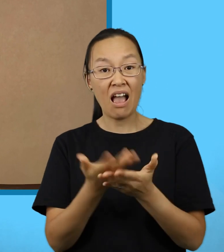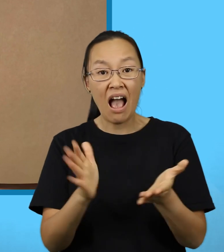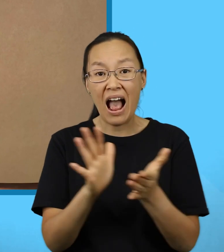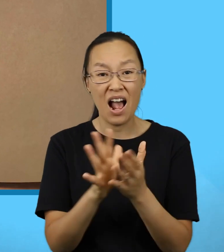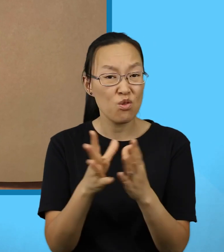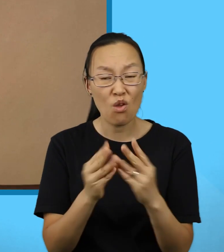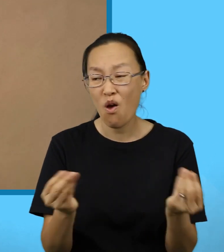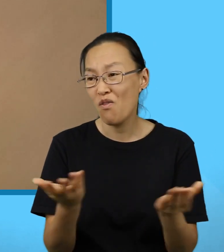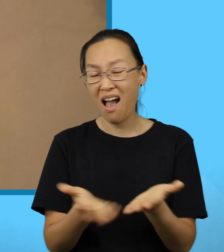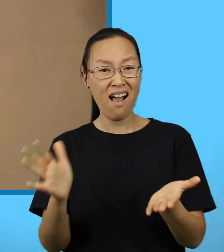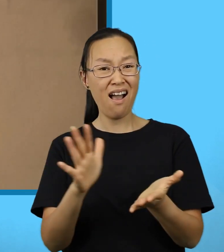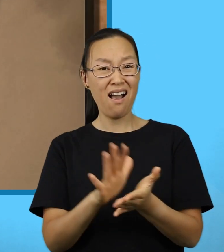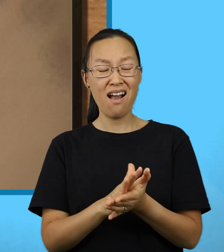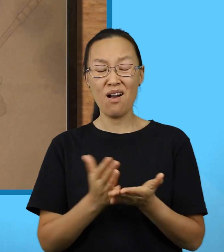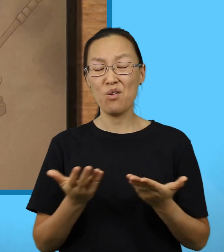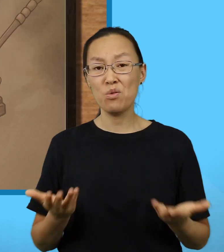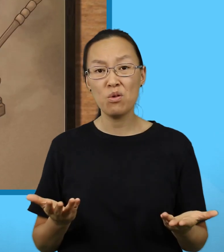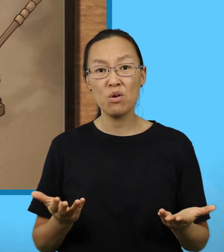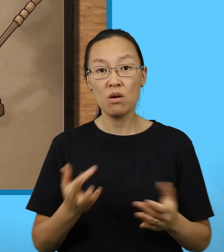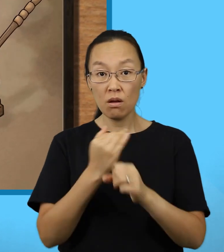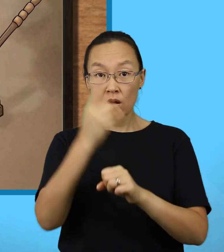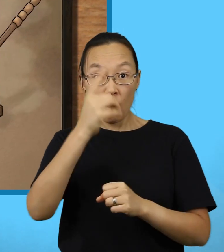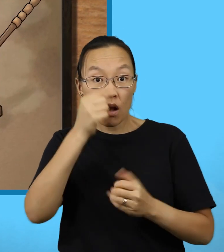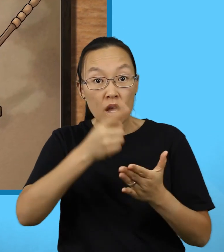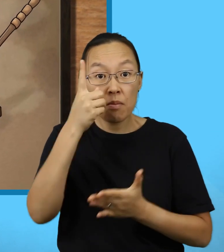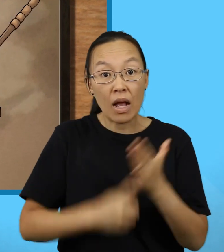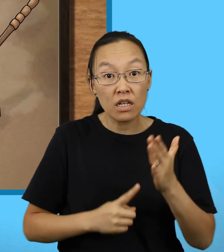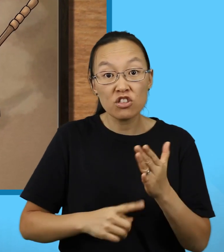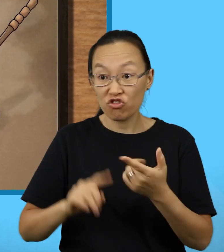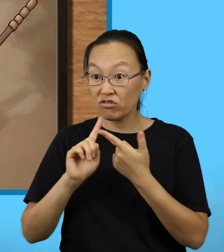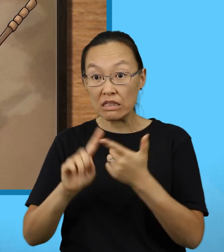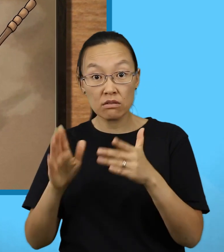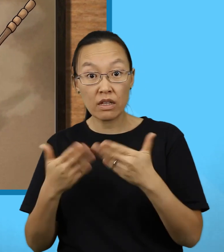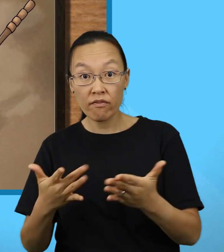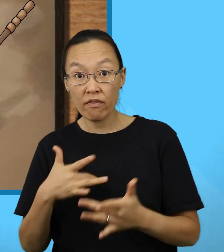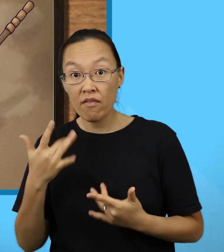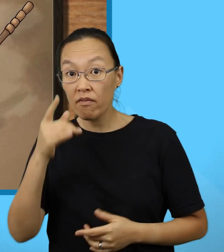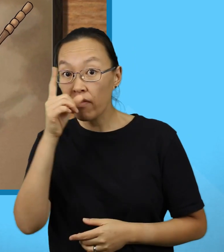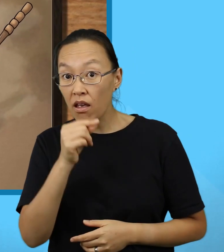There is so much strife. Could God the judge, judge it and still give us life?